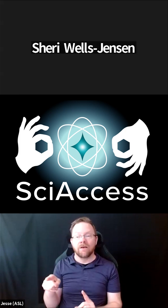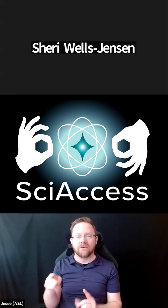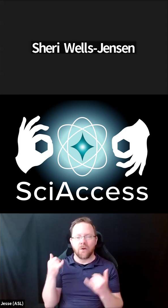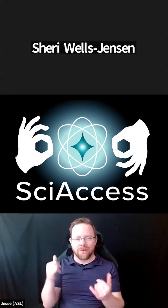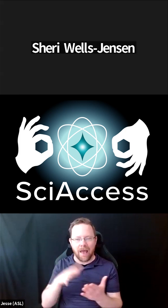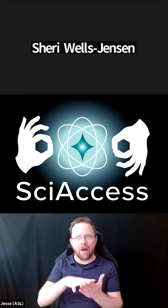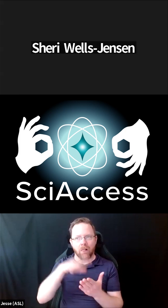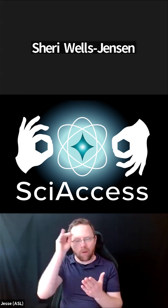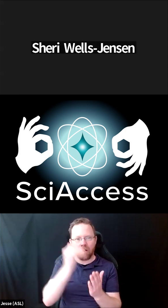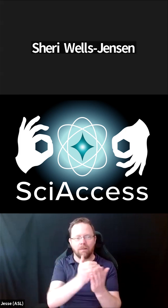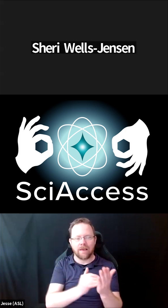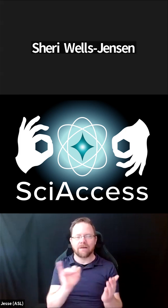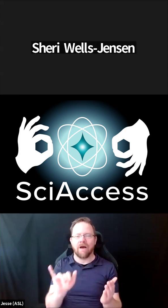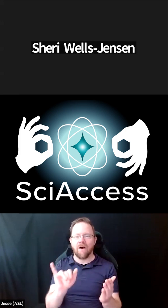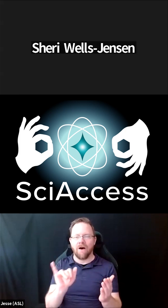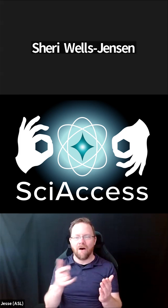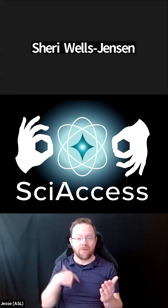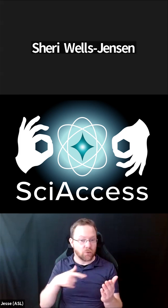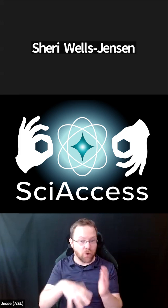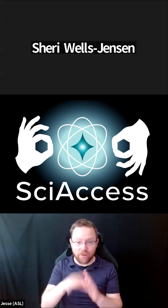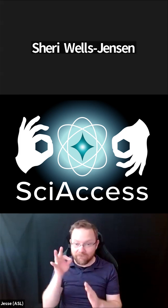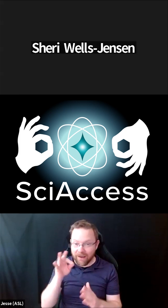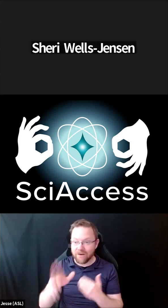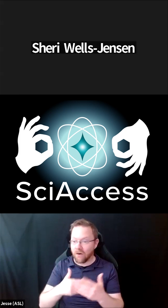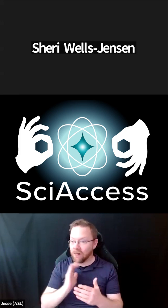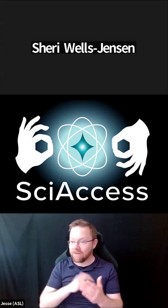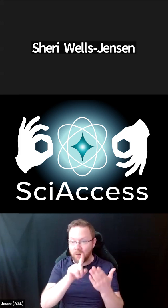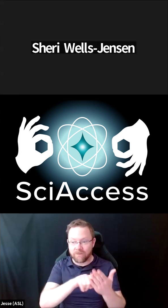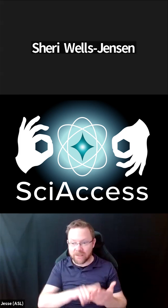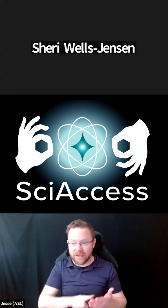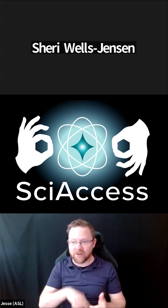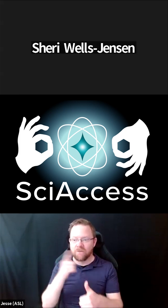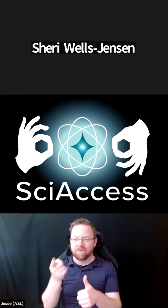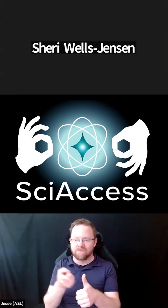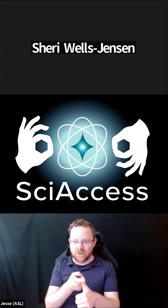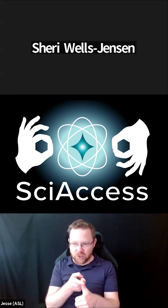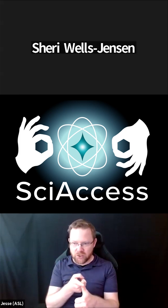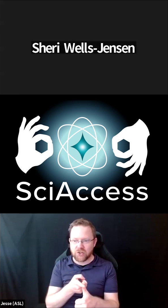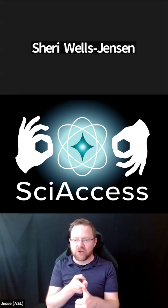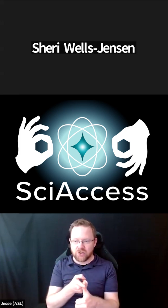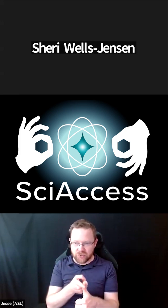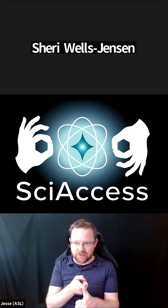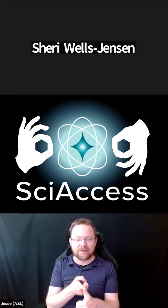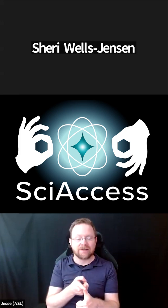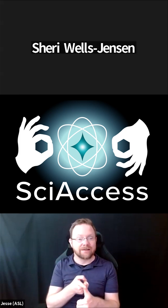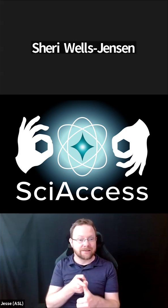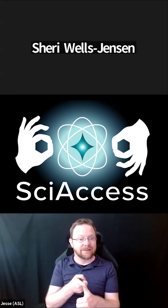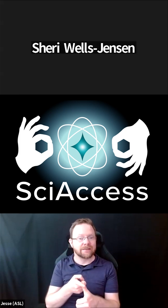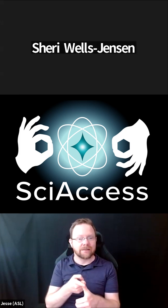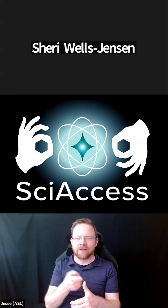There is no reason to continue to build habitats that are not accessible. Some are accessible and some are not.